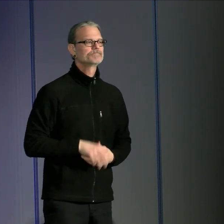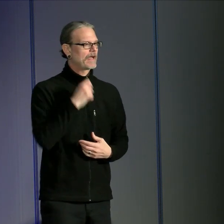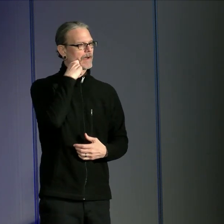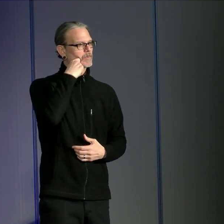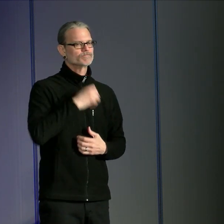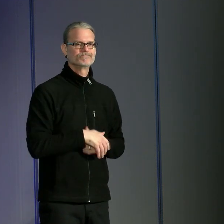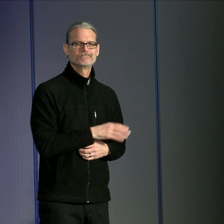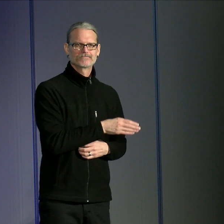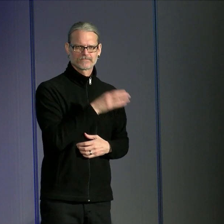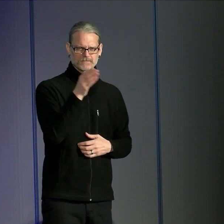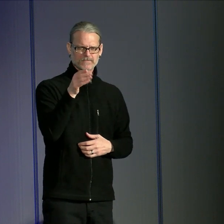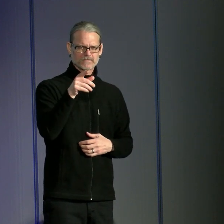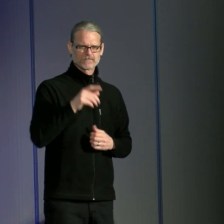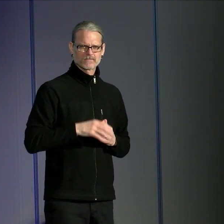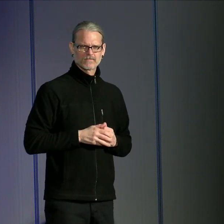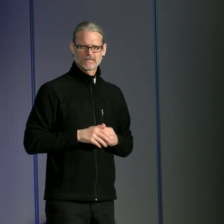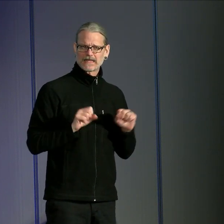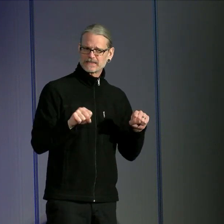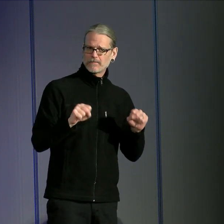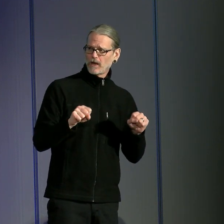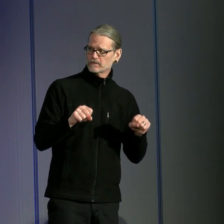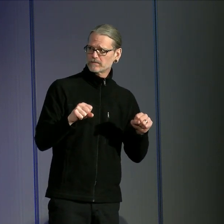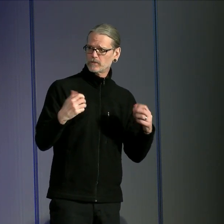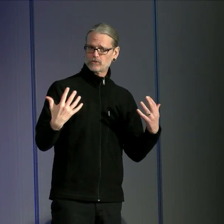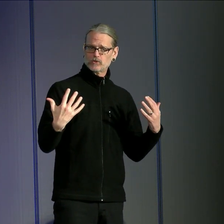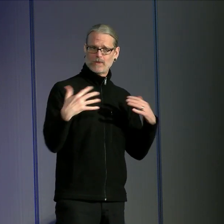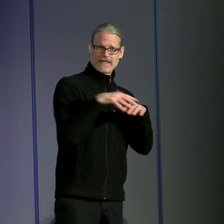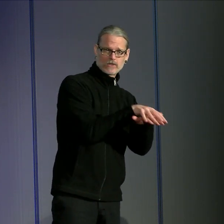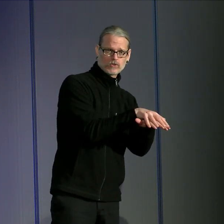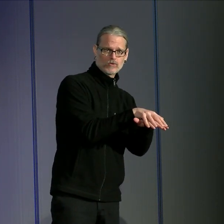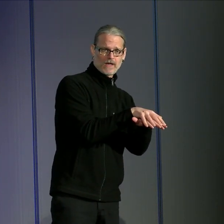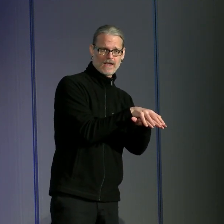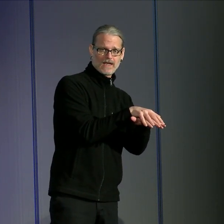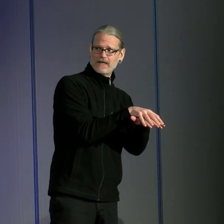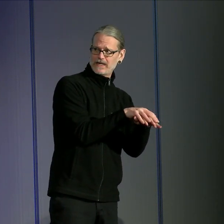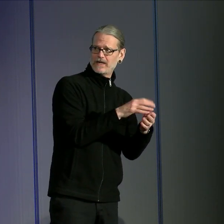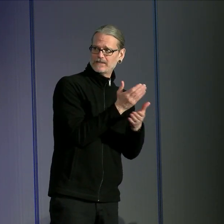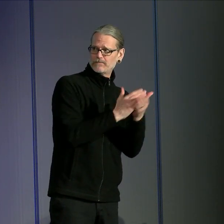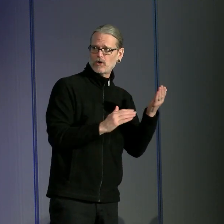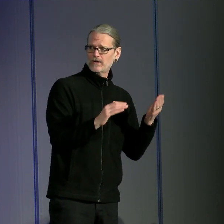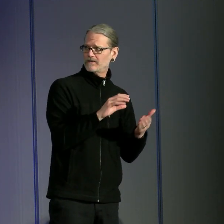[Away from mic] >> CHARLIE PIKE: Yes.